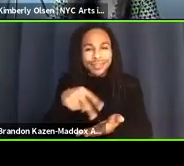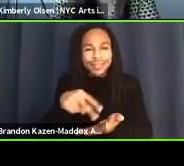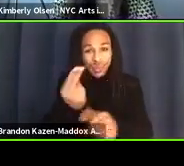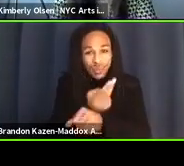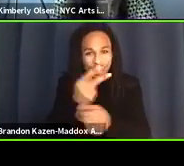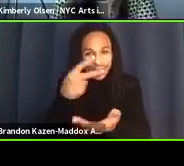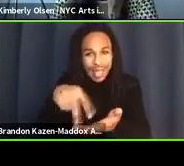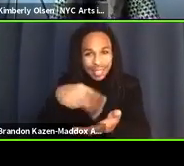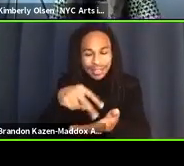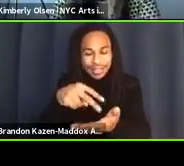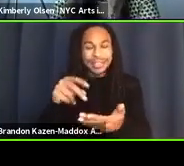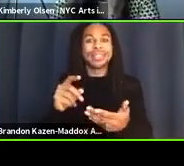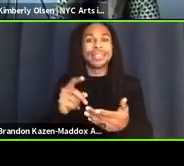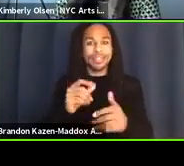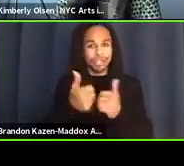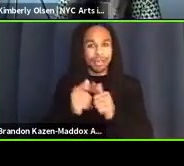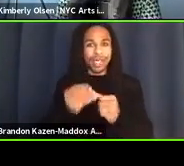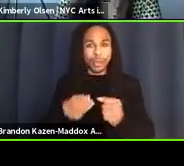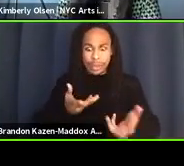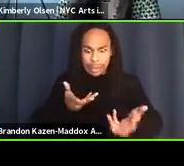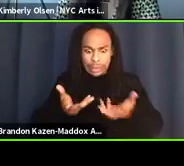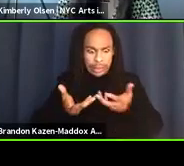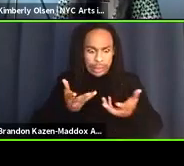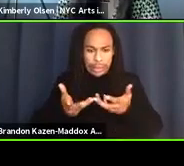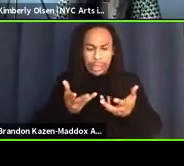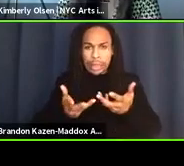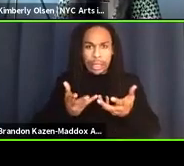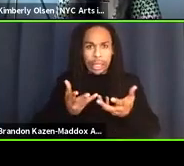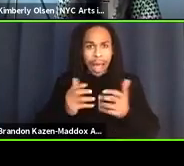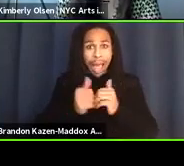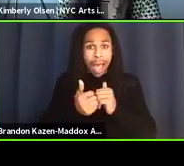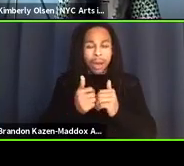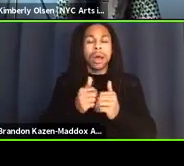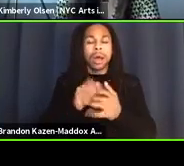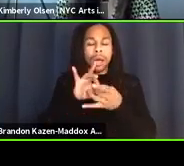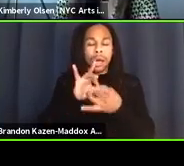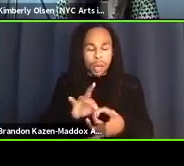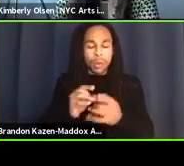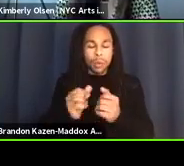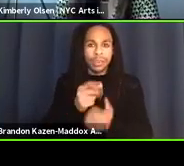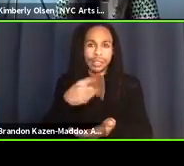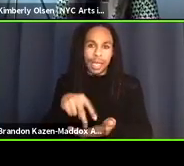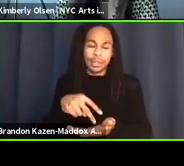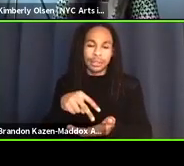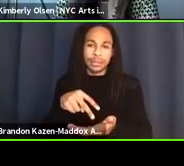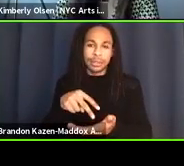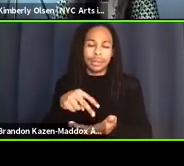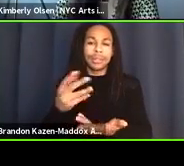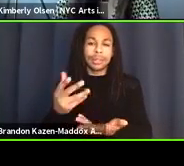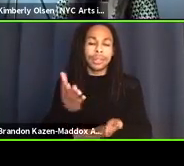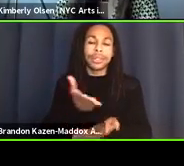just looking at the level of focus and awareness when they are performing in their living rooms